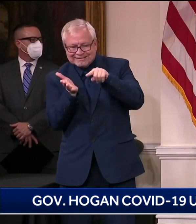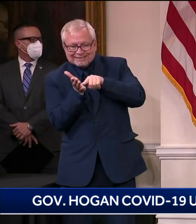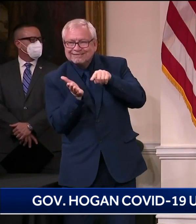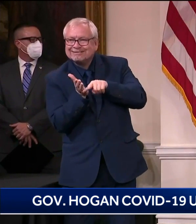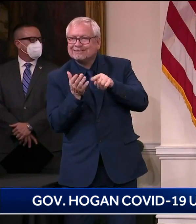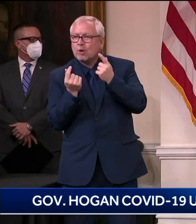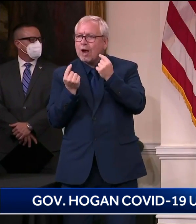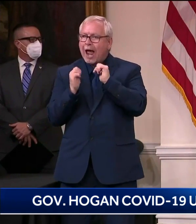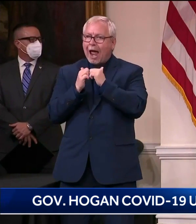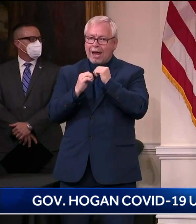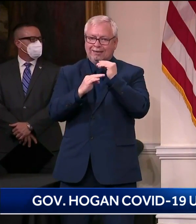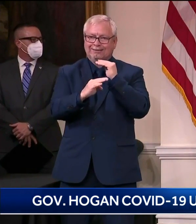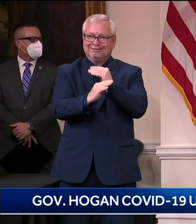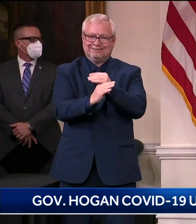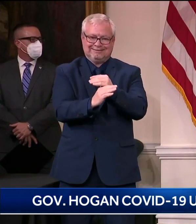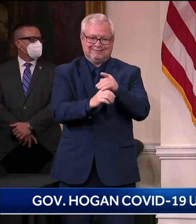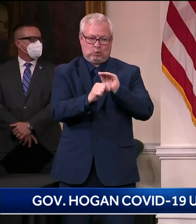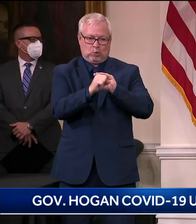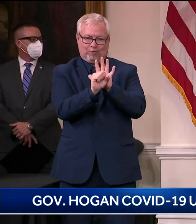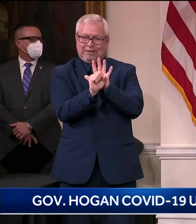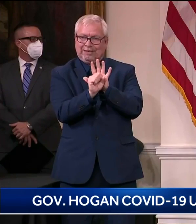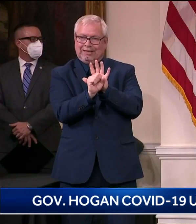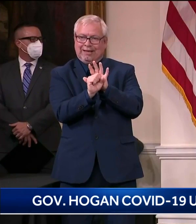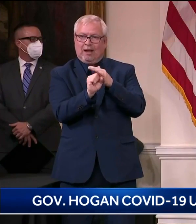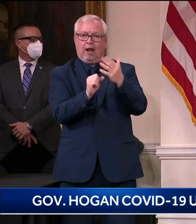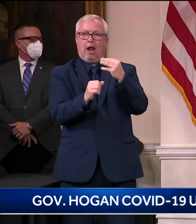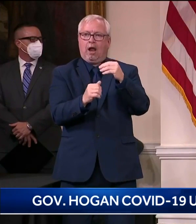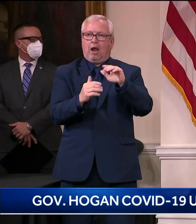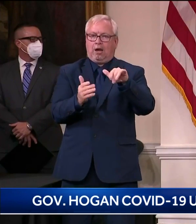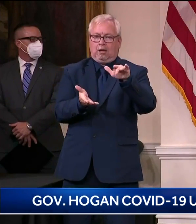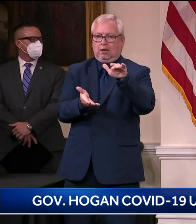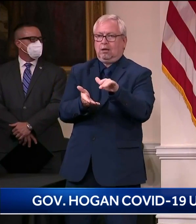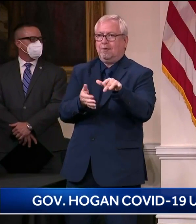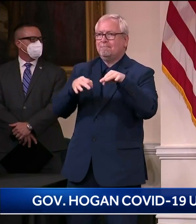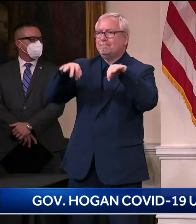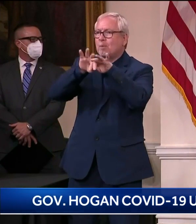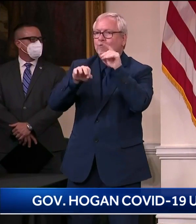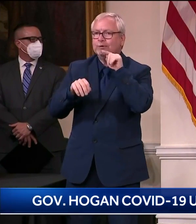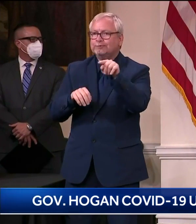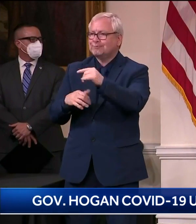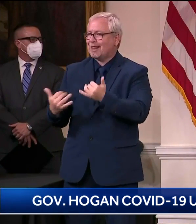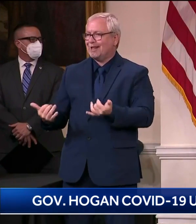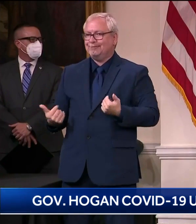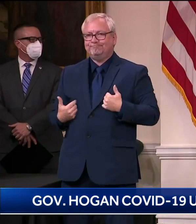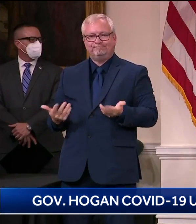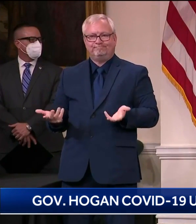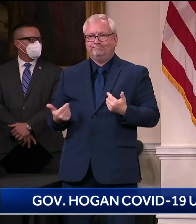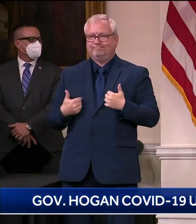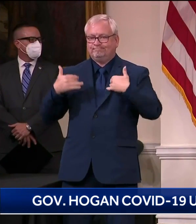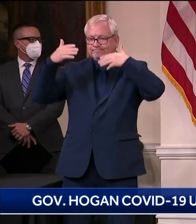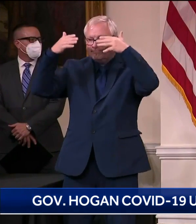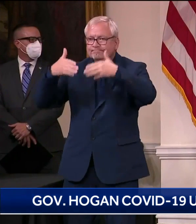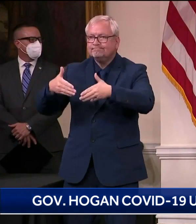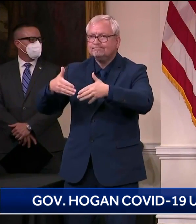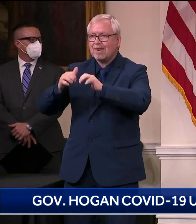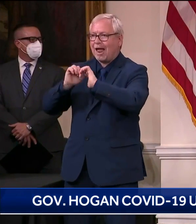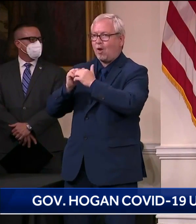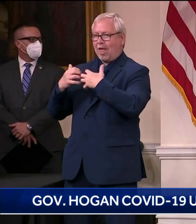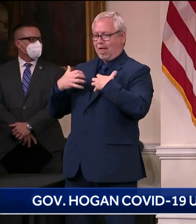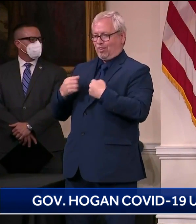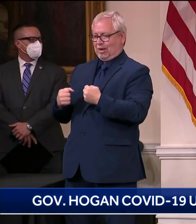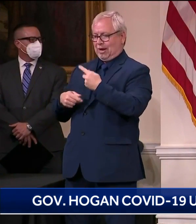WE HAVE TAKEN AN AWFUL LOT OF ACTIONS ON TRYING TO RESTRICT THE VIRUS AND WE WILL CONTINUE TO LOOK AT THINGS AS THEY BECOME NECESSARY.